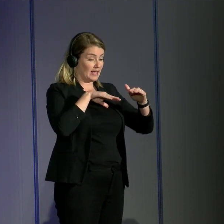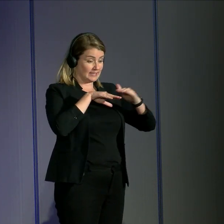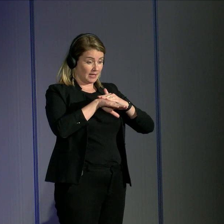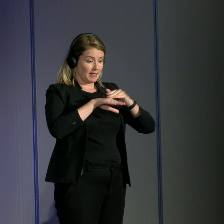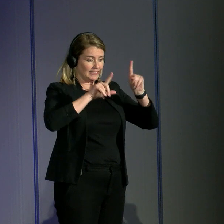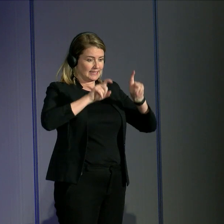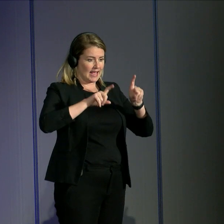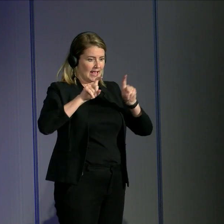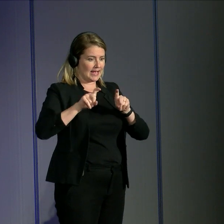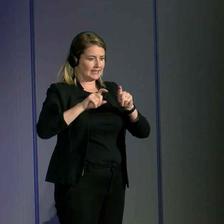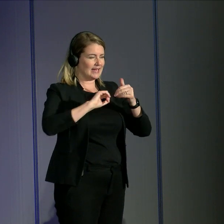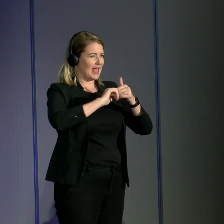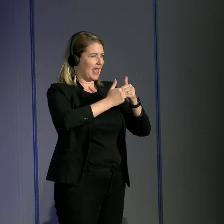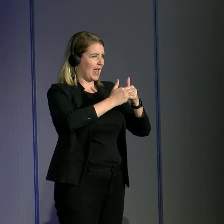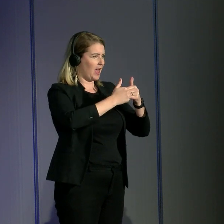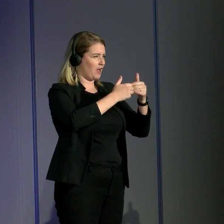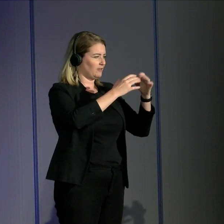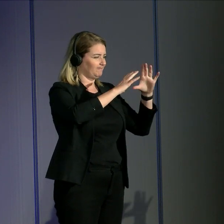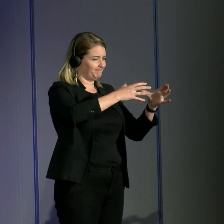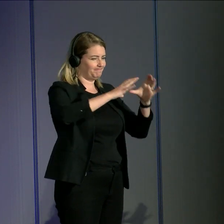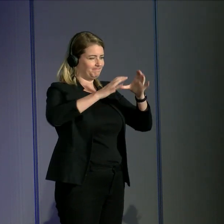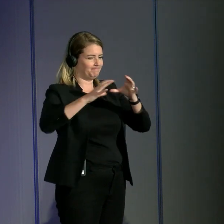broken down, if you like, into its different forms.